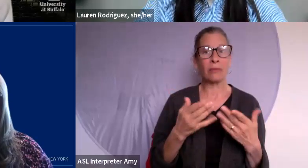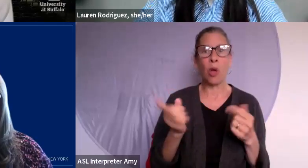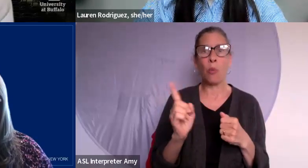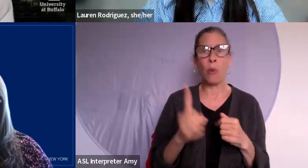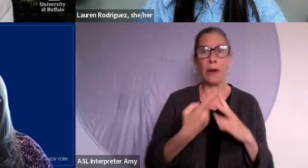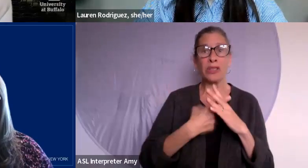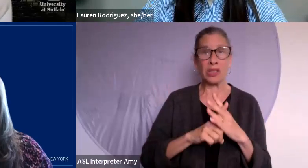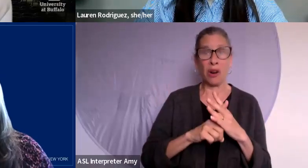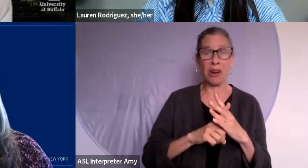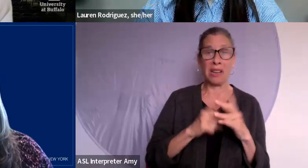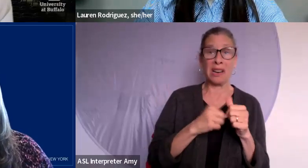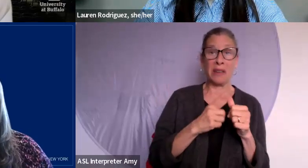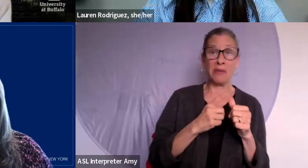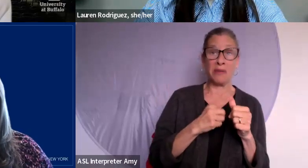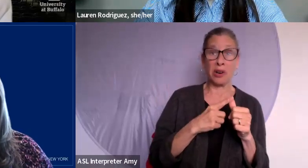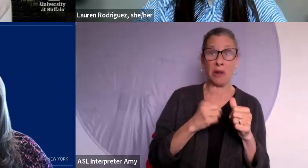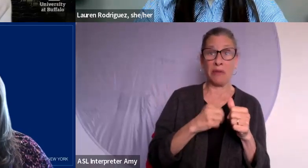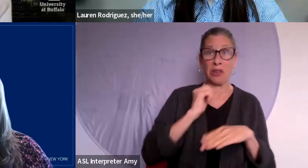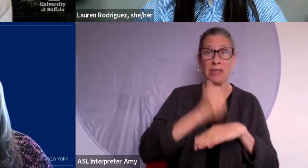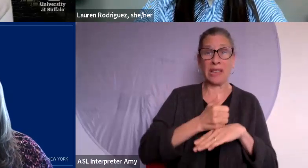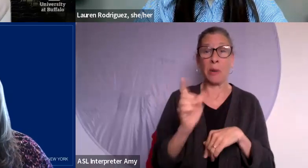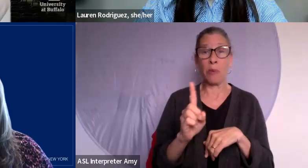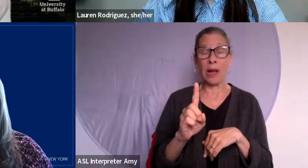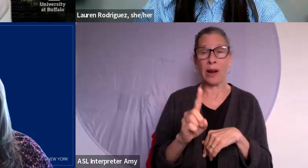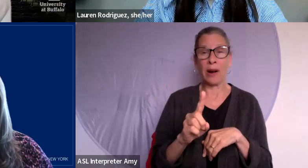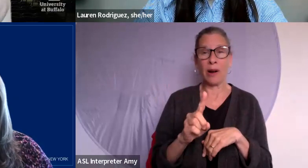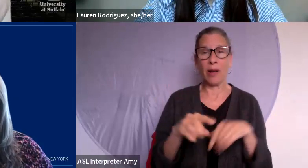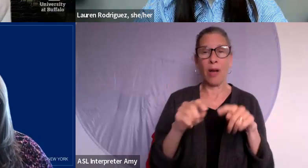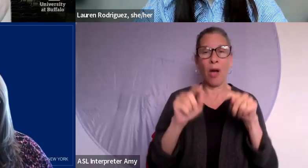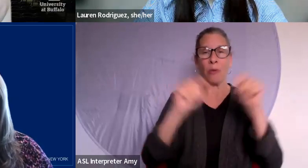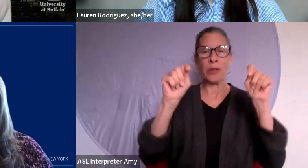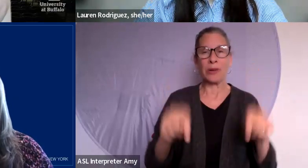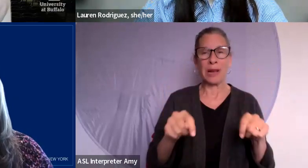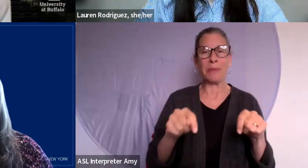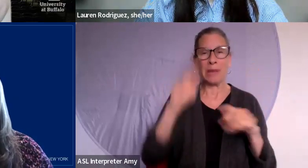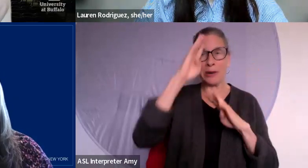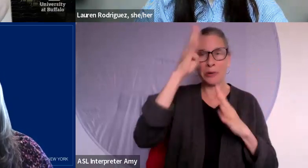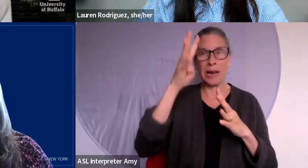initially, where it came into play initially was with our template creation workgroup, and the training resources